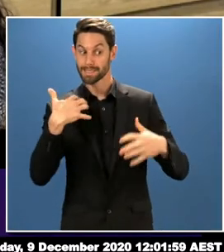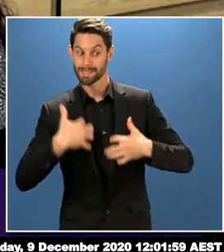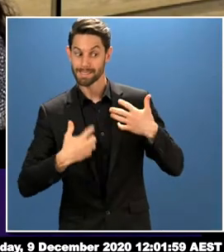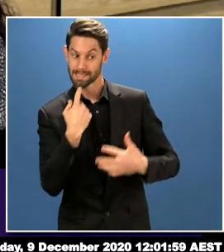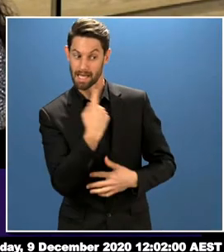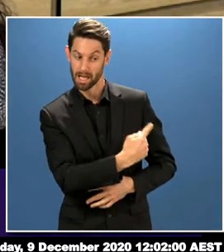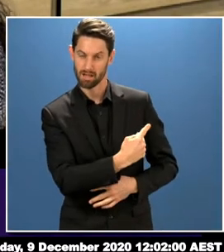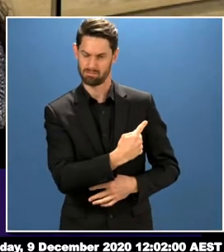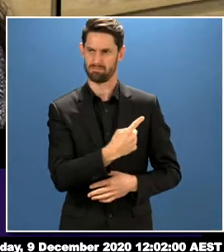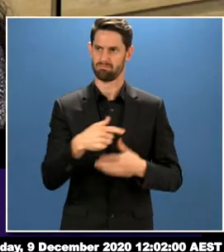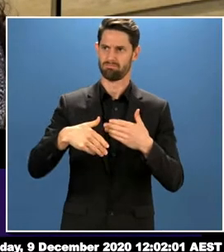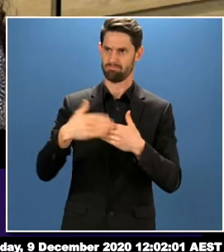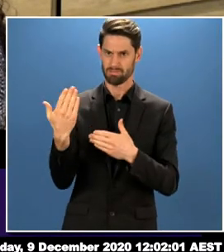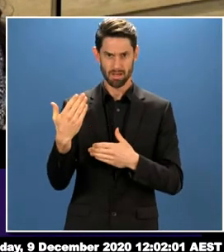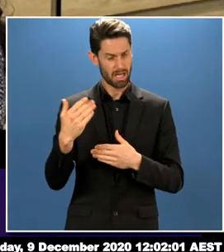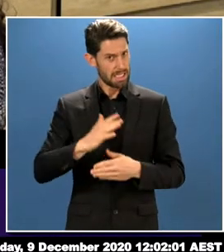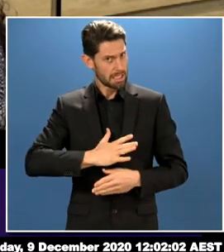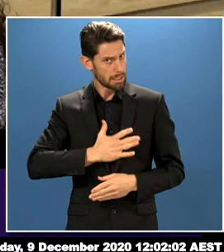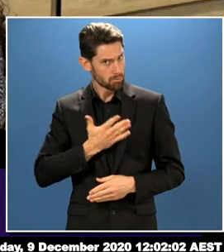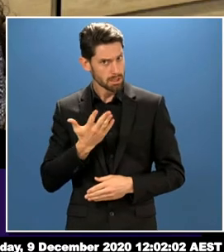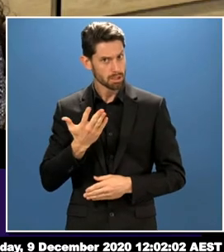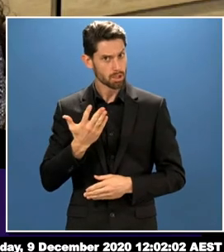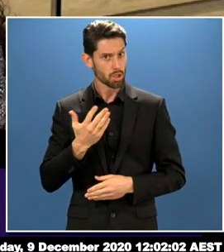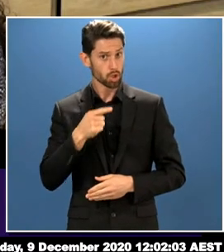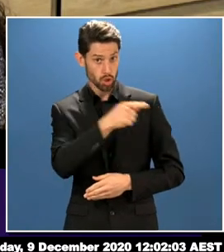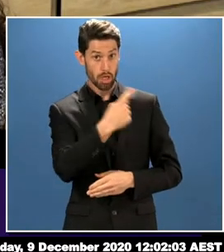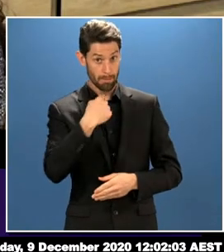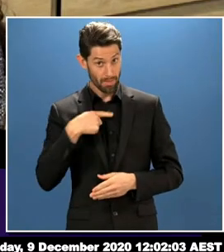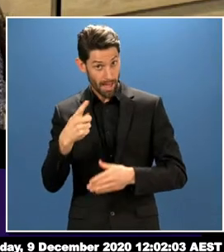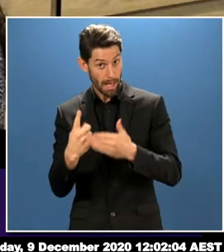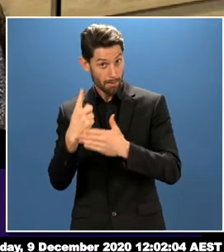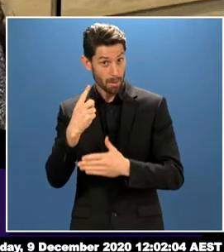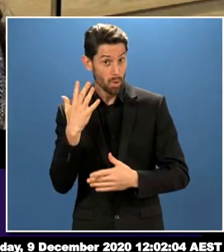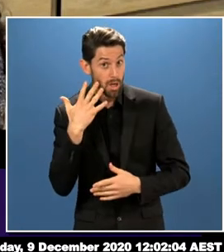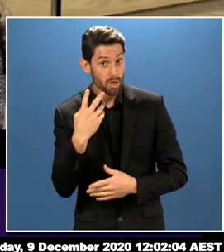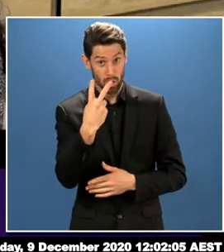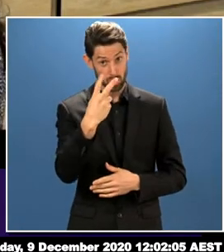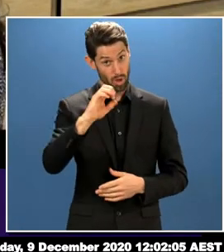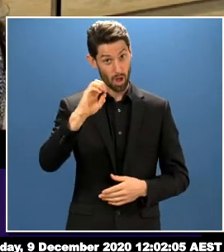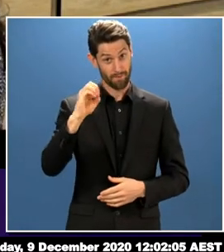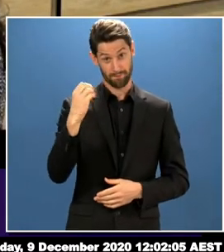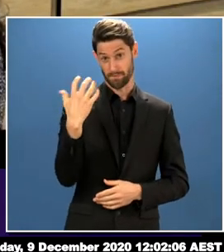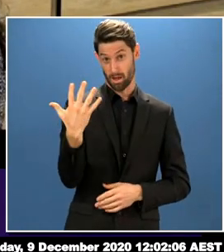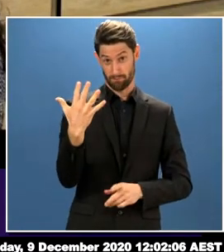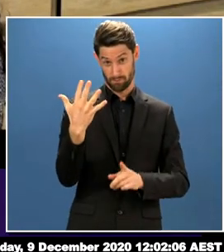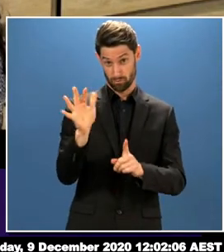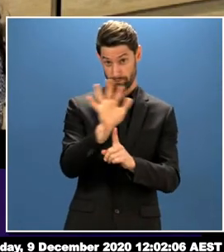it strikes me that you told me that that happened in 2005 or thereabouts? That's correct.